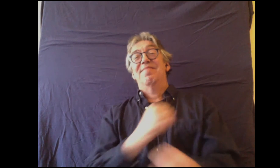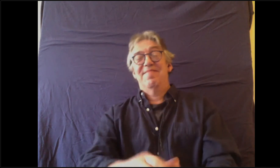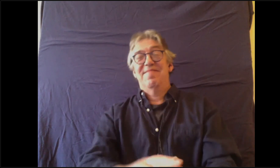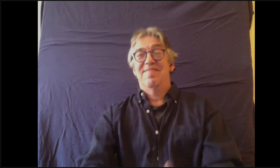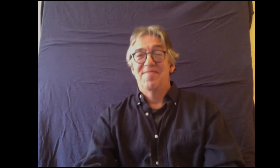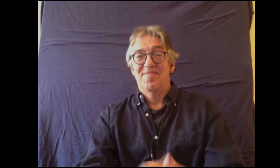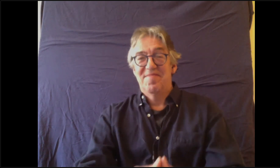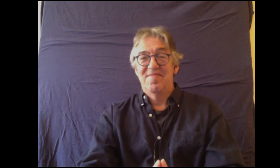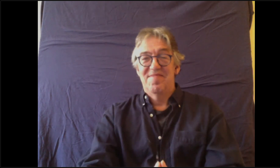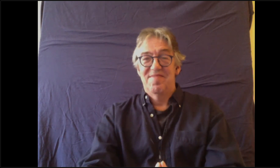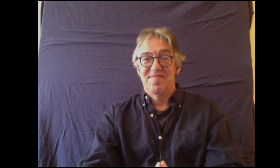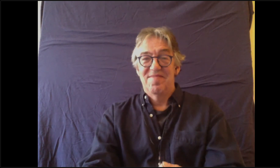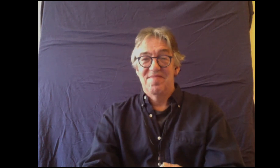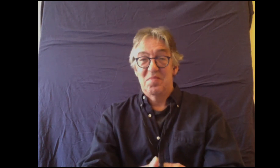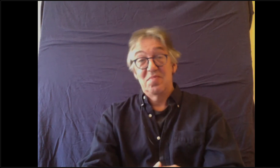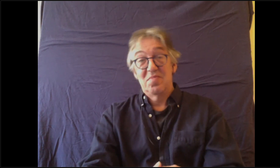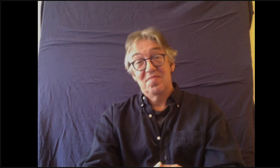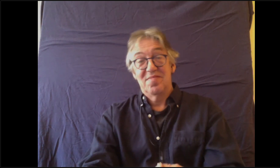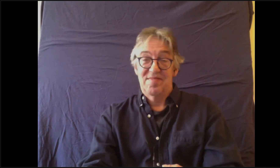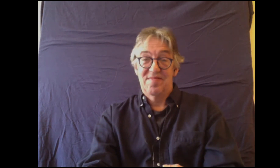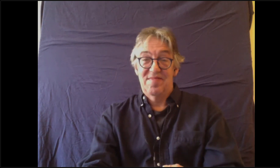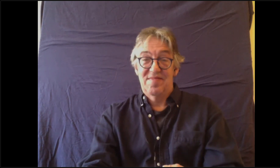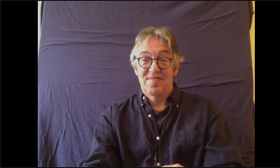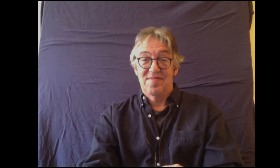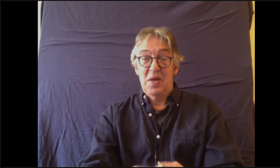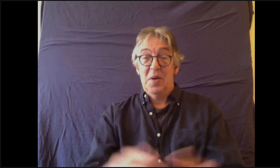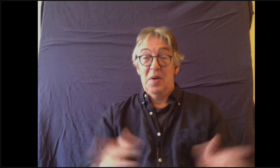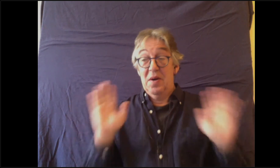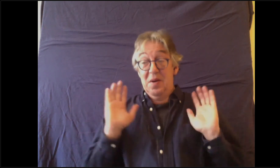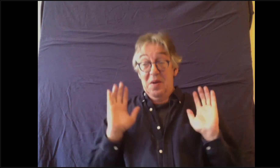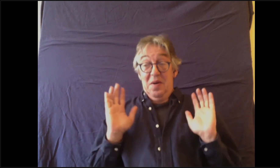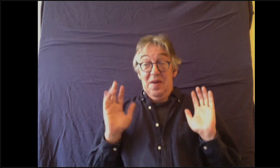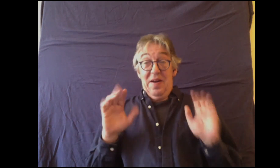That was Raquel who turned that on. It wasn't my intention.